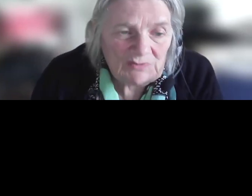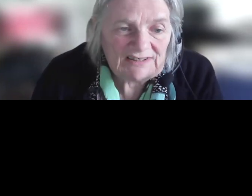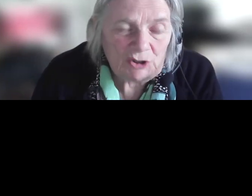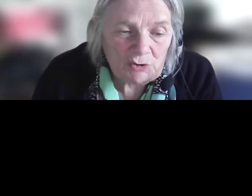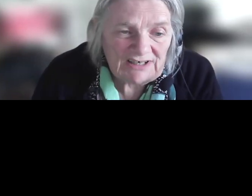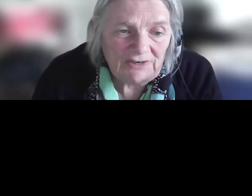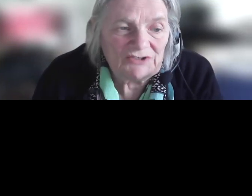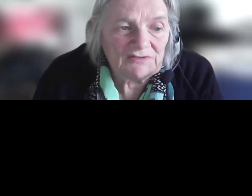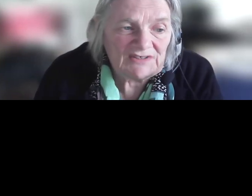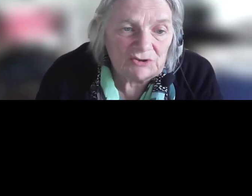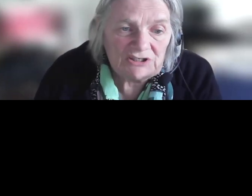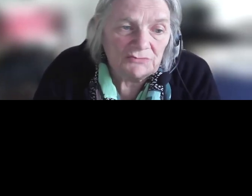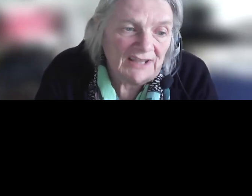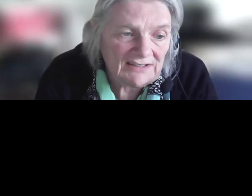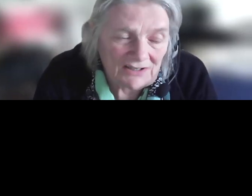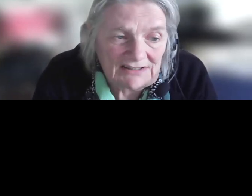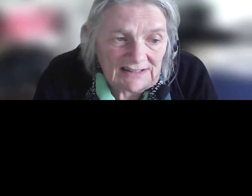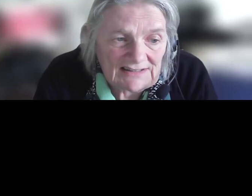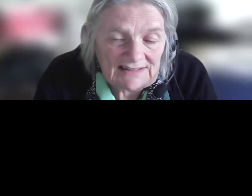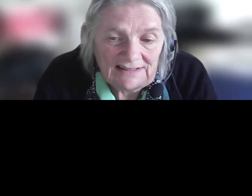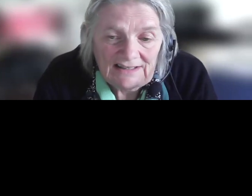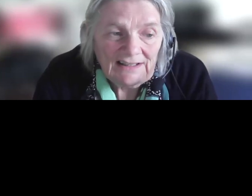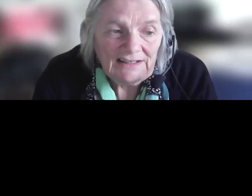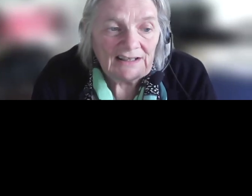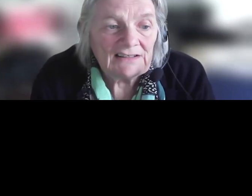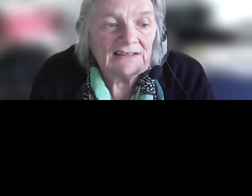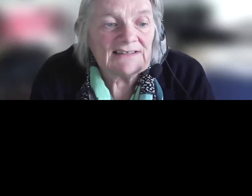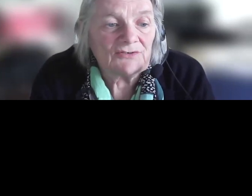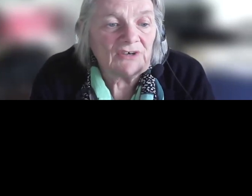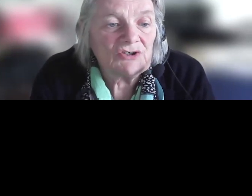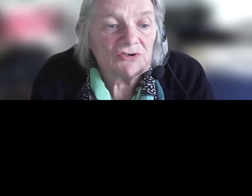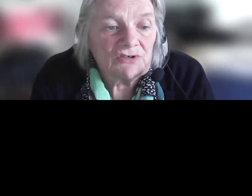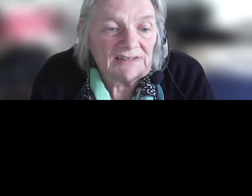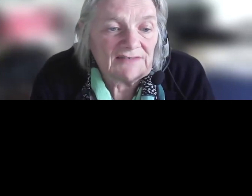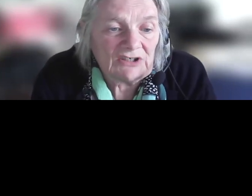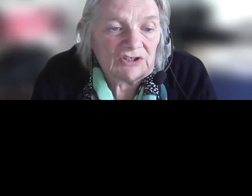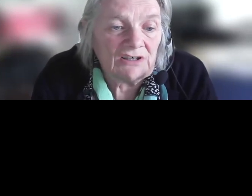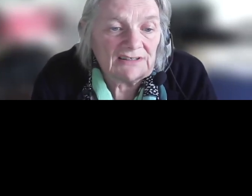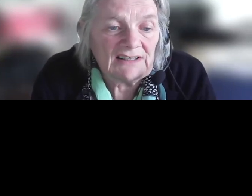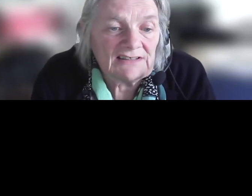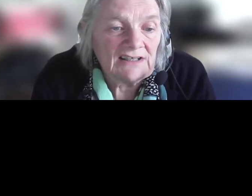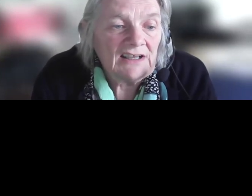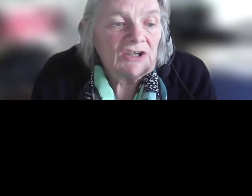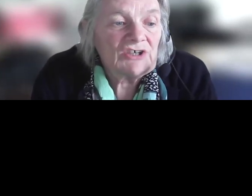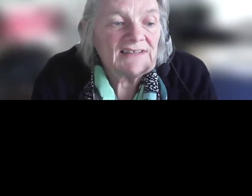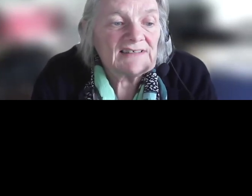is a co-director of Studio red Architects. Nicola is a grade two conservation architect she has a